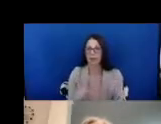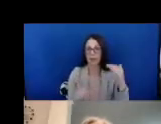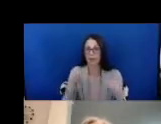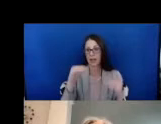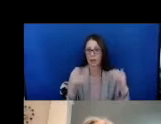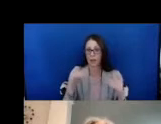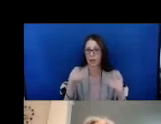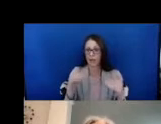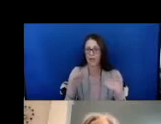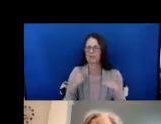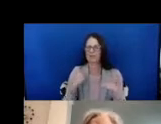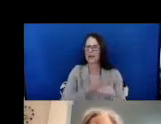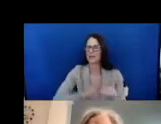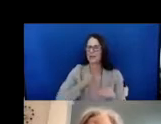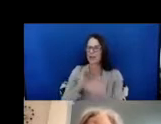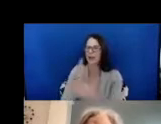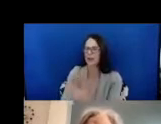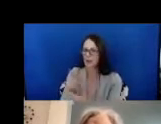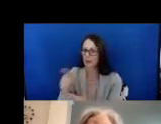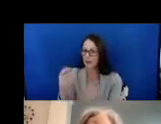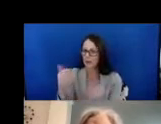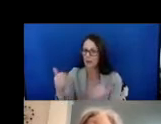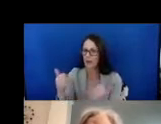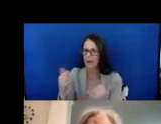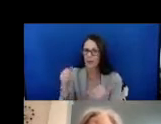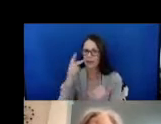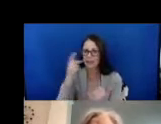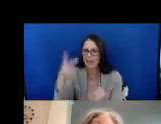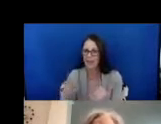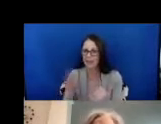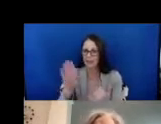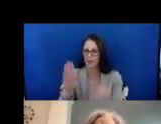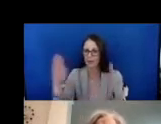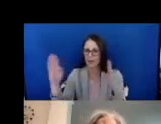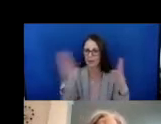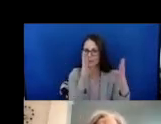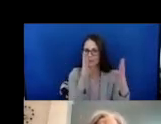sorry to interrupt you, but right now we can only see half of your screen. 15:53:38 I'm sorry to interrupt you, but right now we can only see half of your screen. As